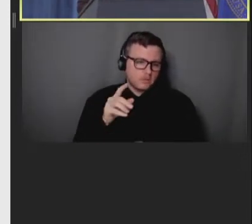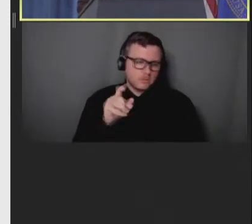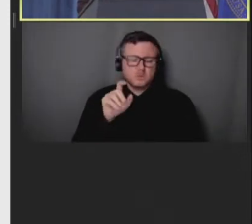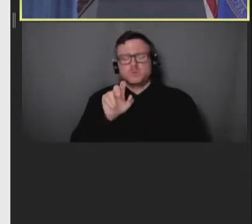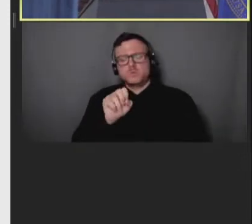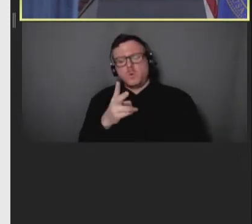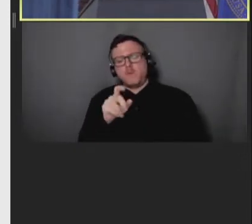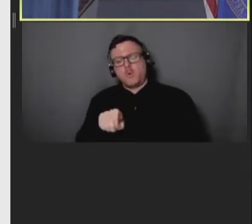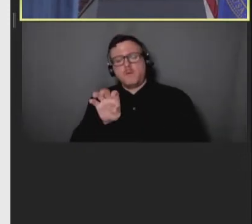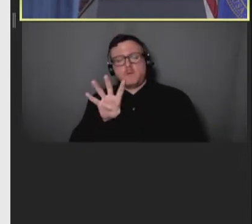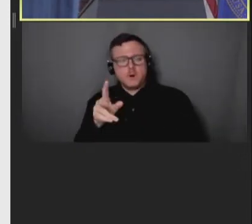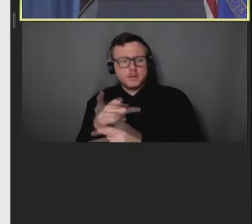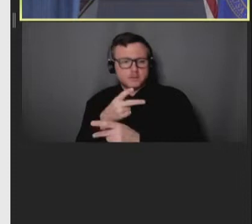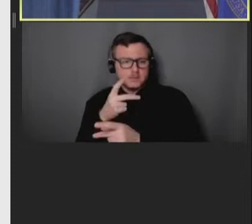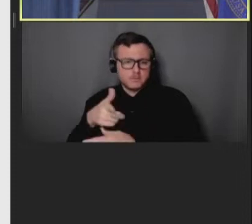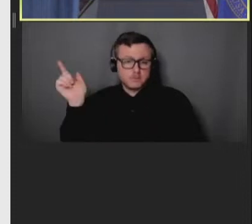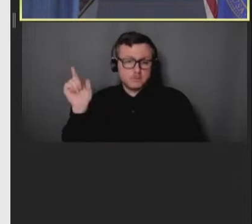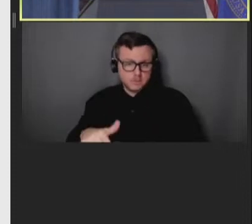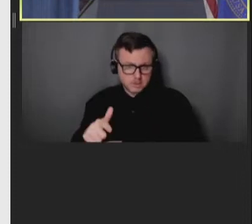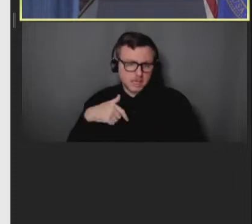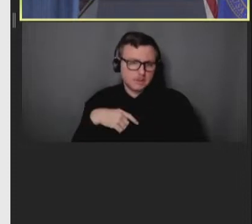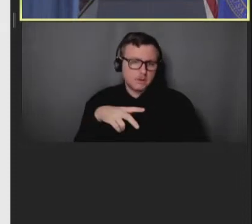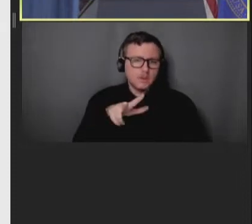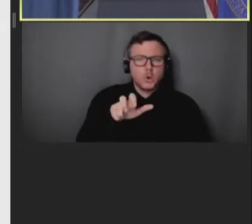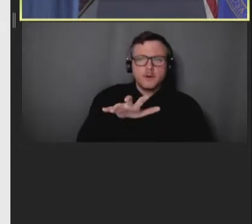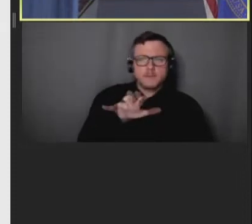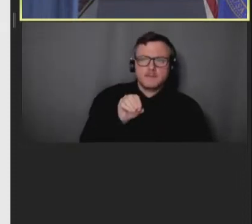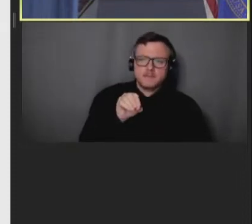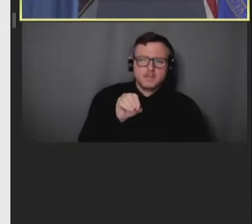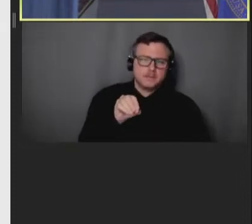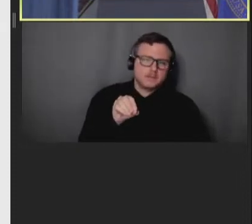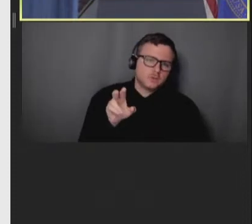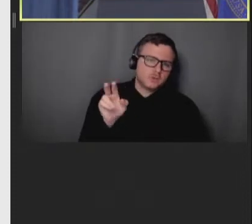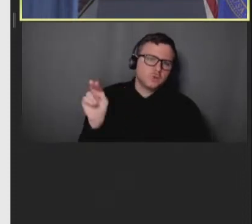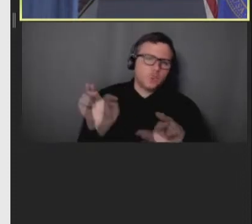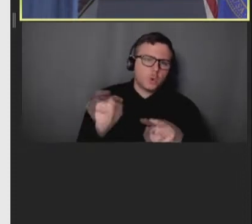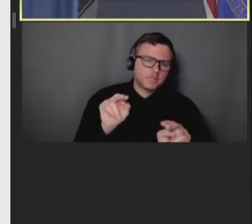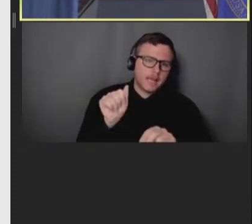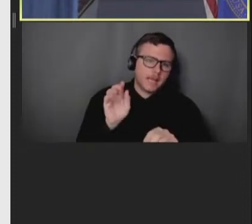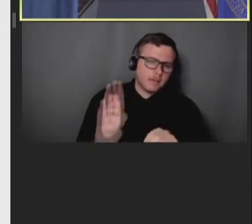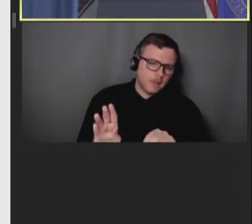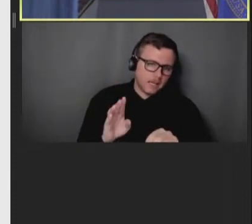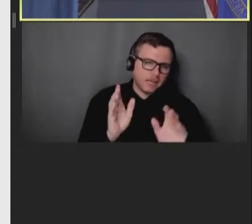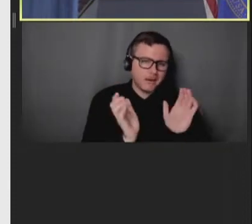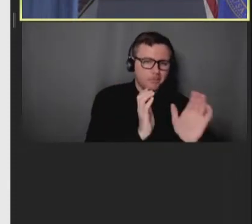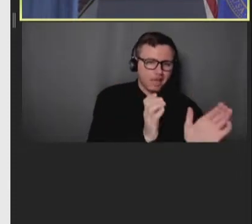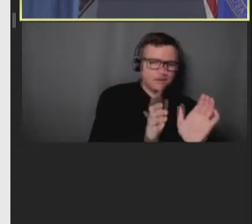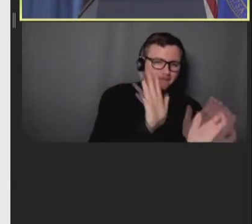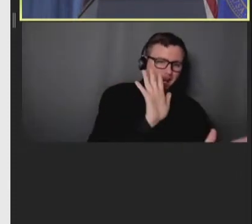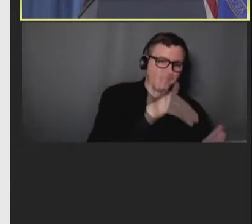that comports to a rough 350, say, neutralizing antibodies as compared to almost 5,000 in the